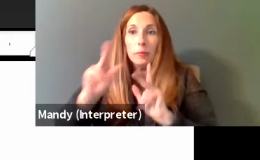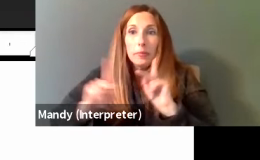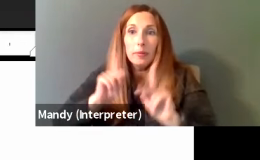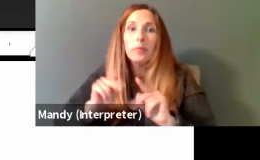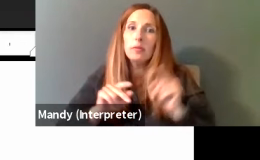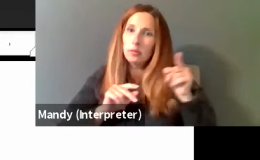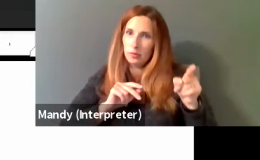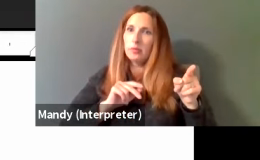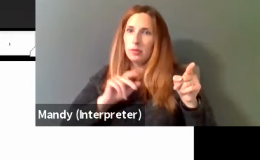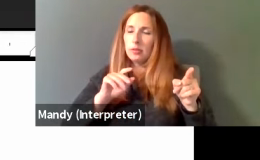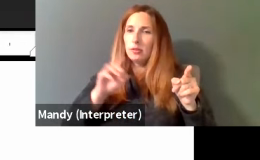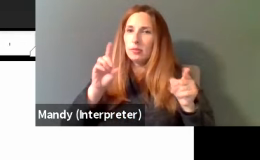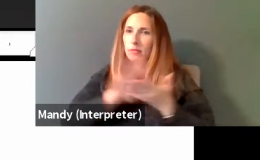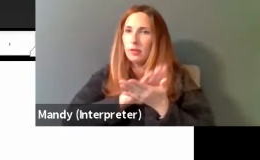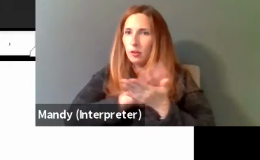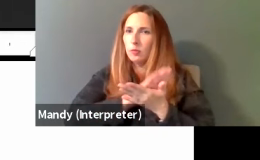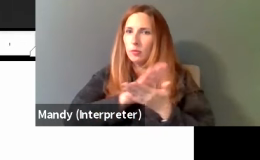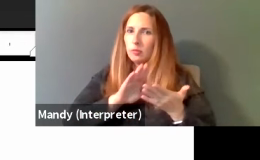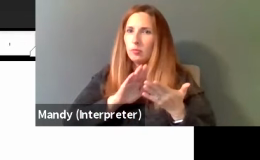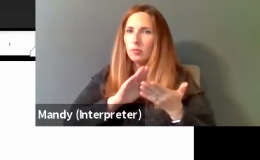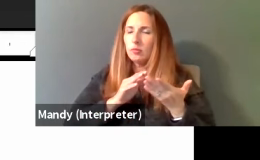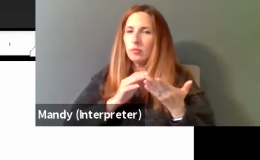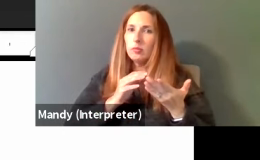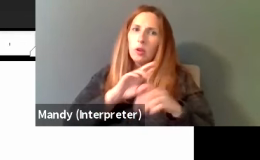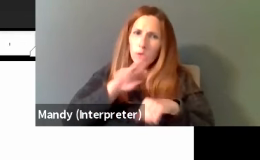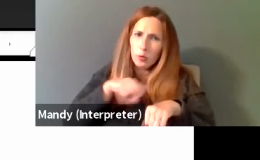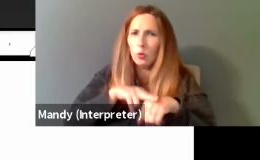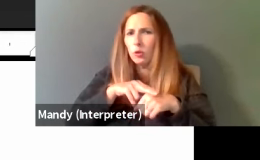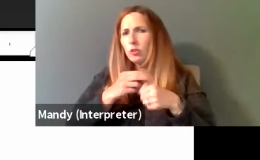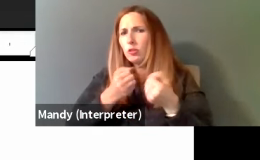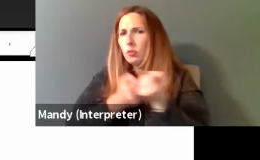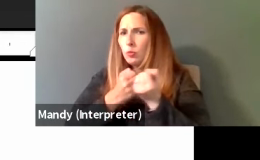It of course supports diversity, equity, inclusion.